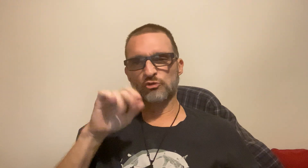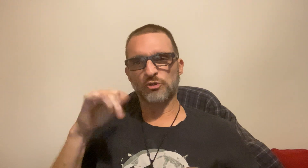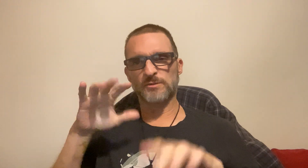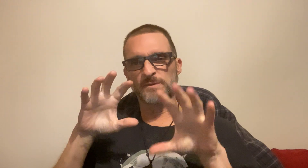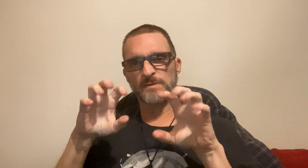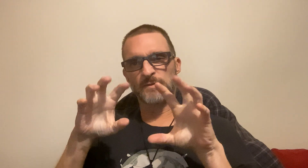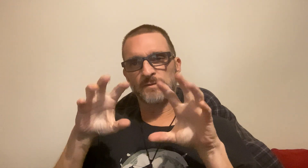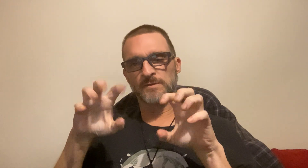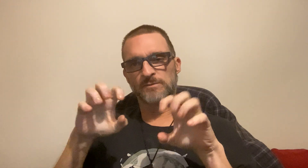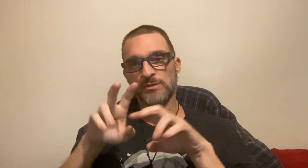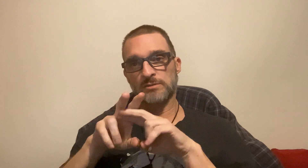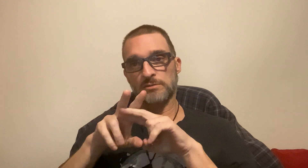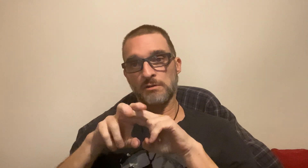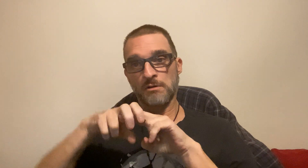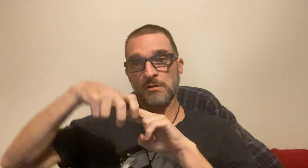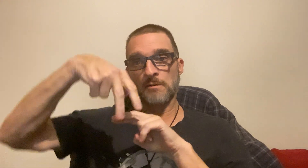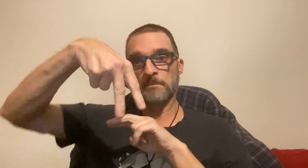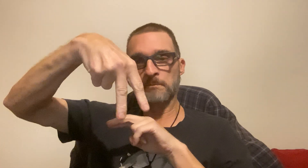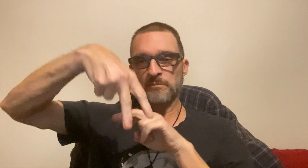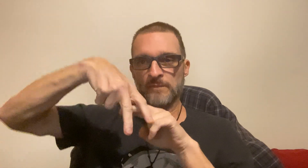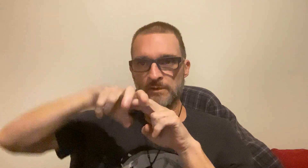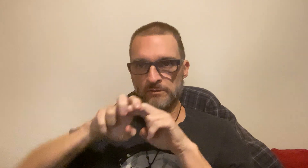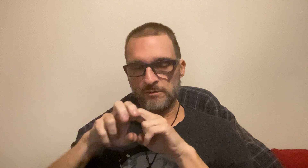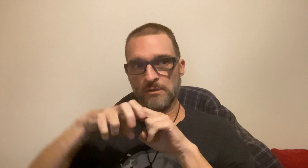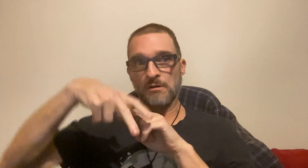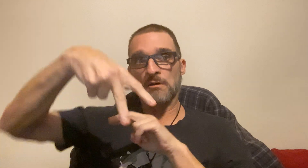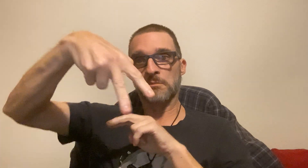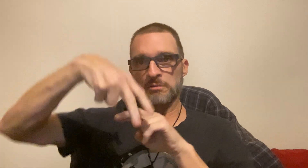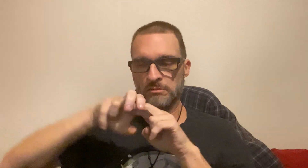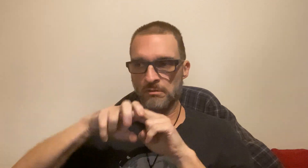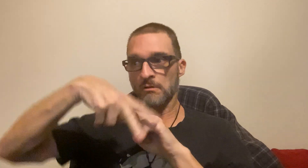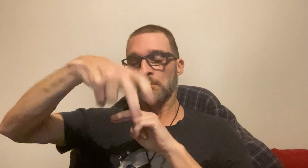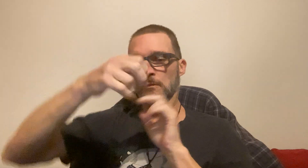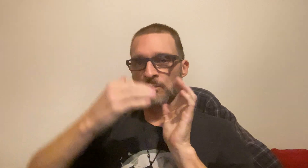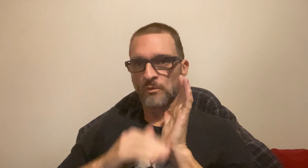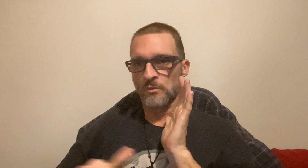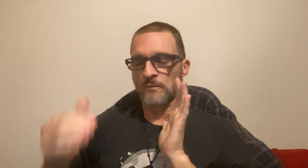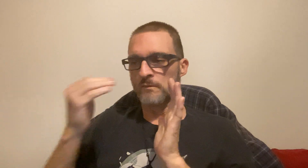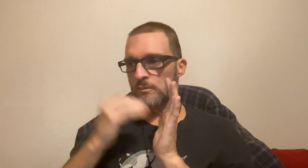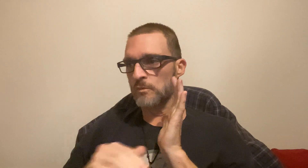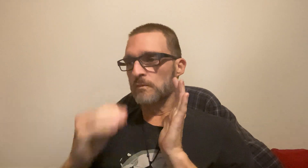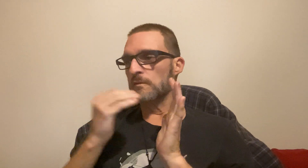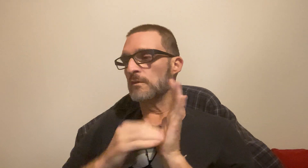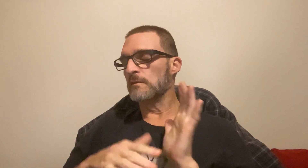Plus my tumors in my back were throbbing with pain. Whenever I stood up and sit down repeatedly,